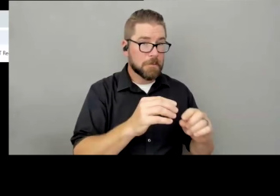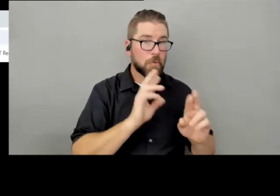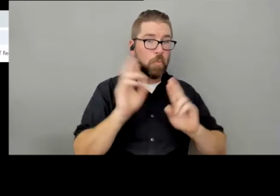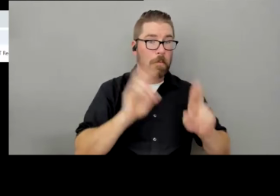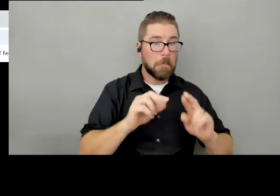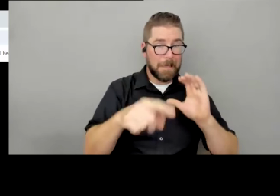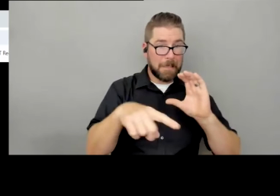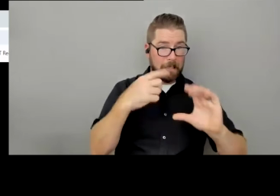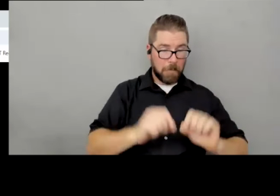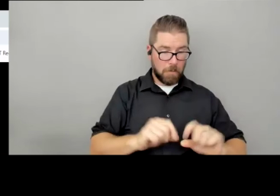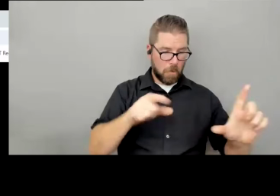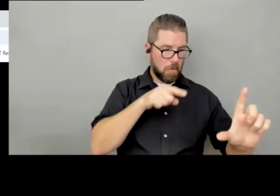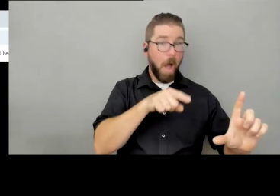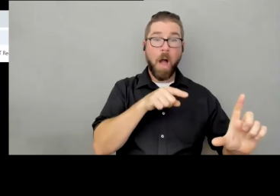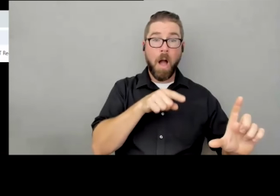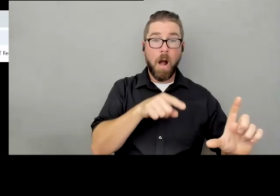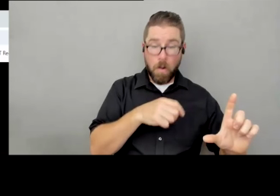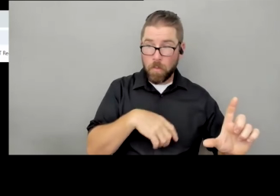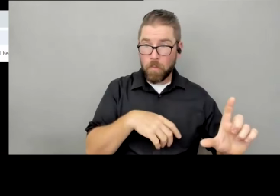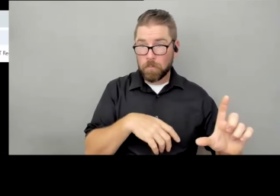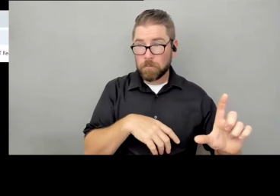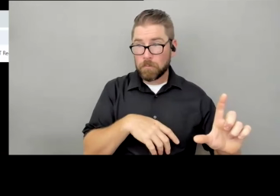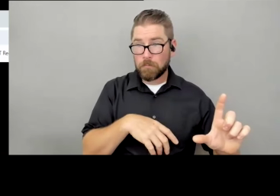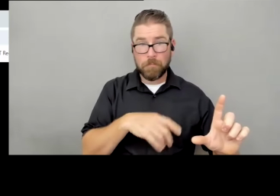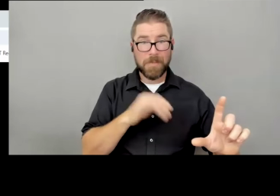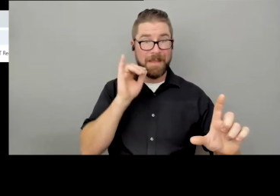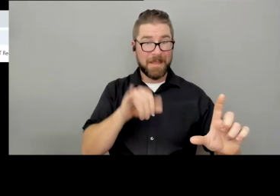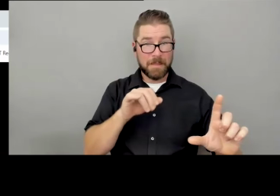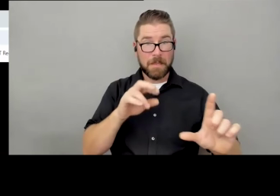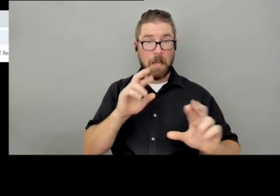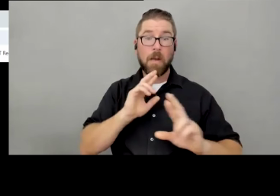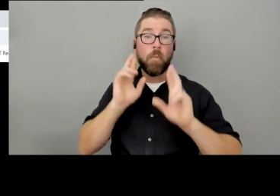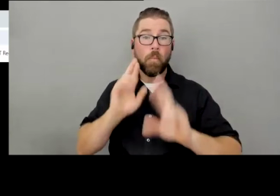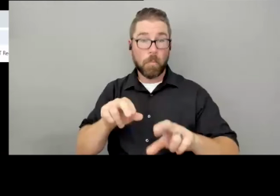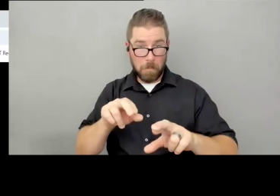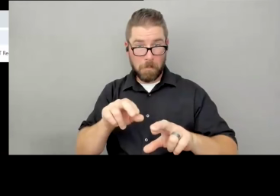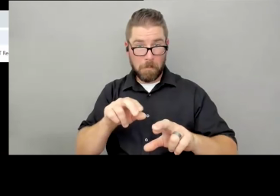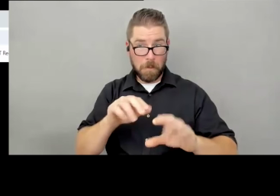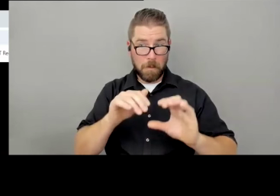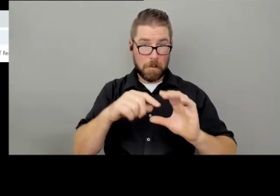that the student informed counselor that they already spoke with the instructor, and the instructor